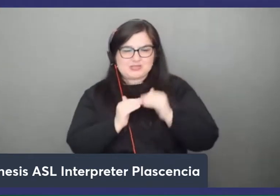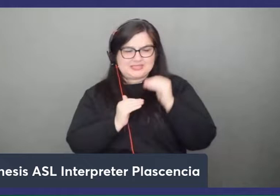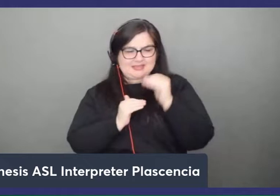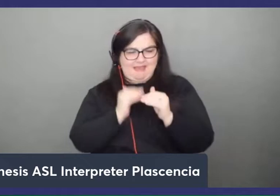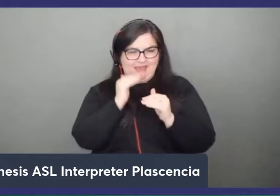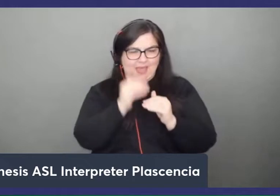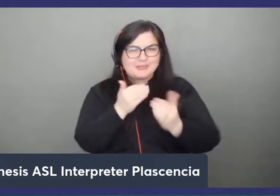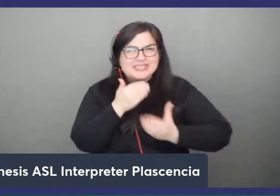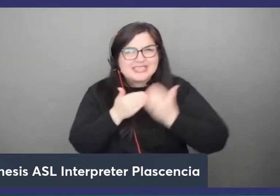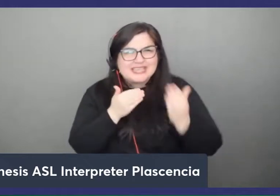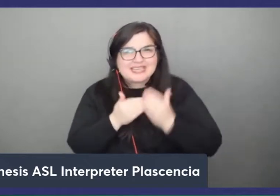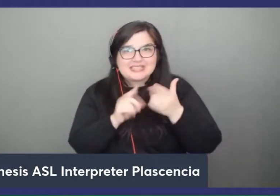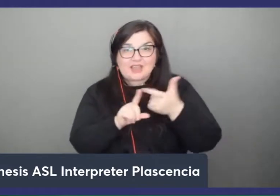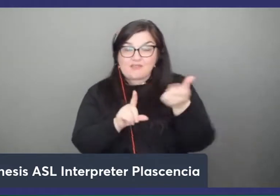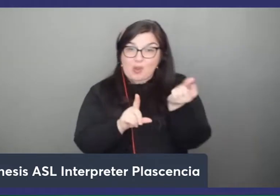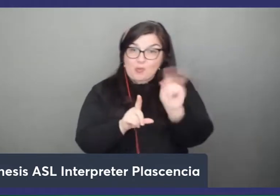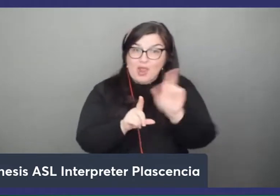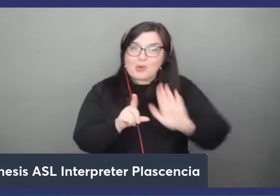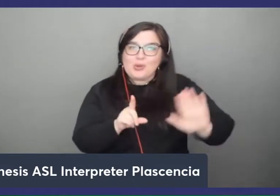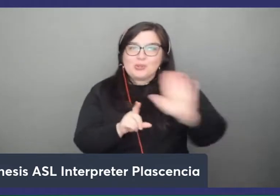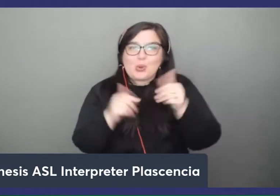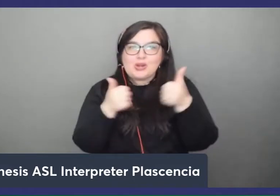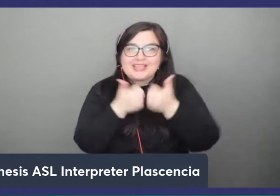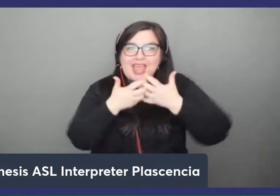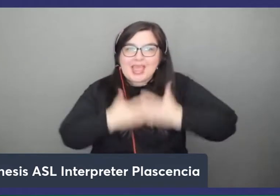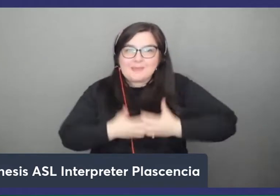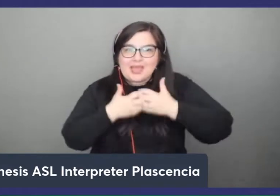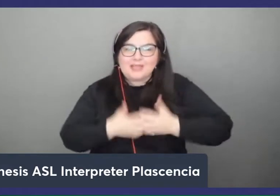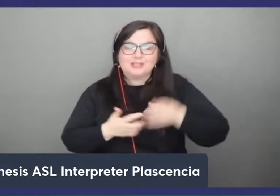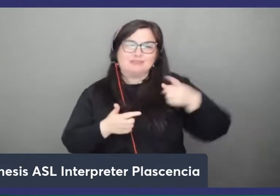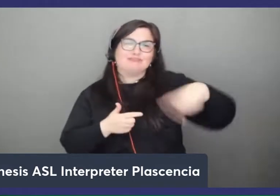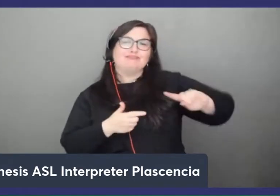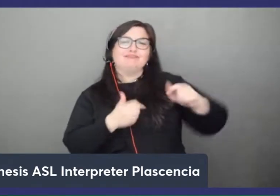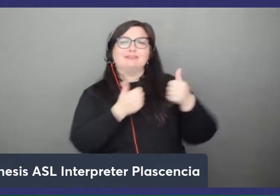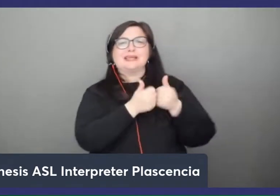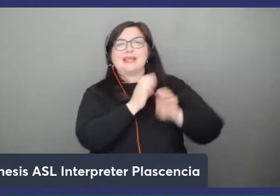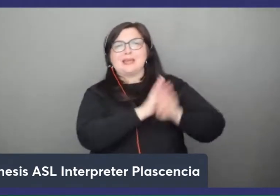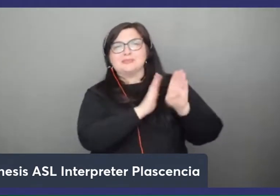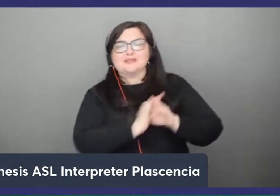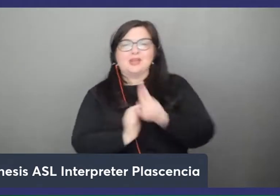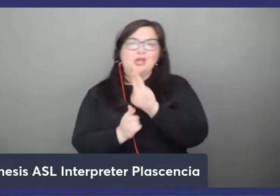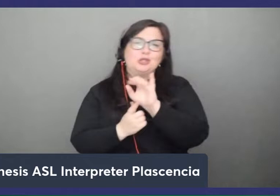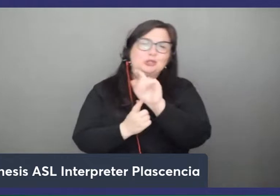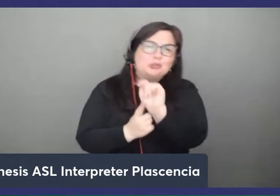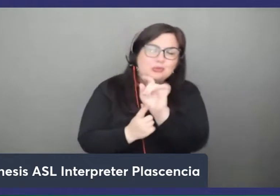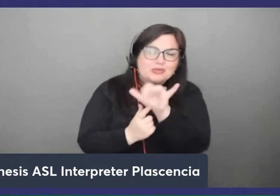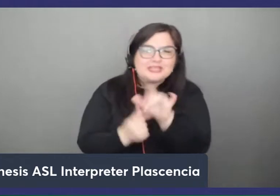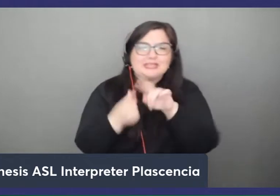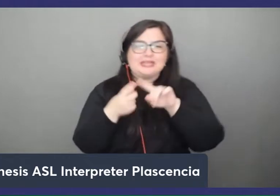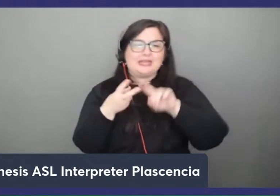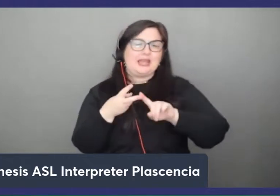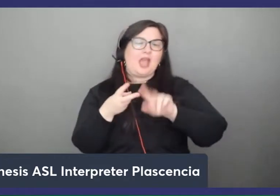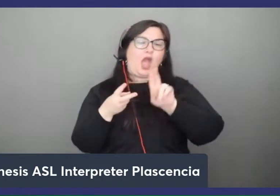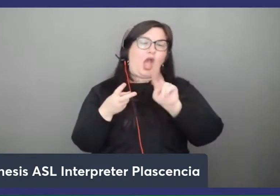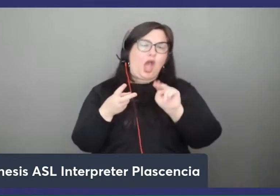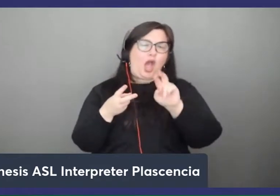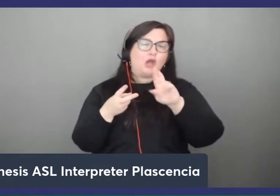The game developers are used to working in game engines, things like Unity, Unreal. We are releasing for Unreal today.